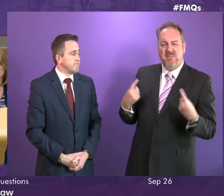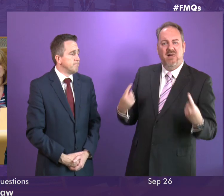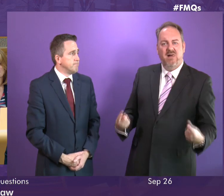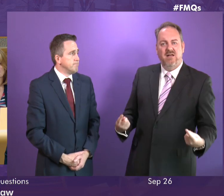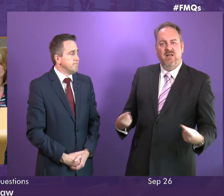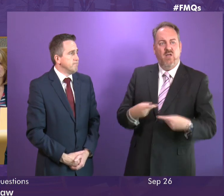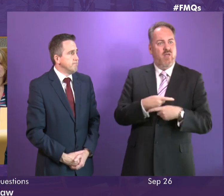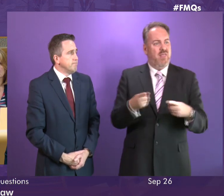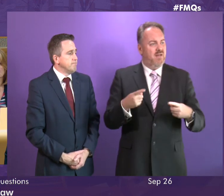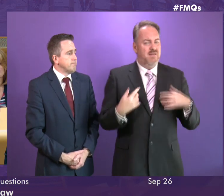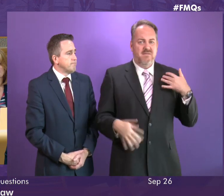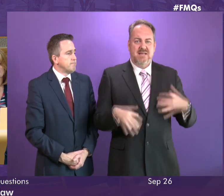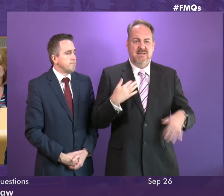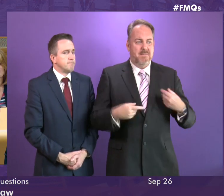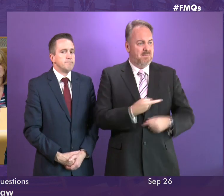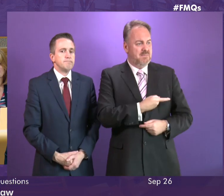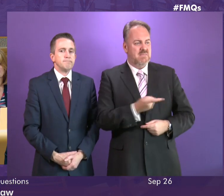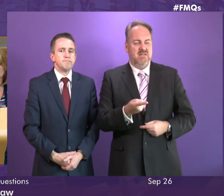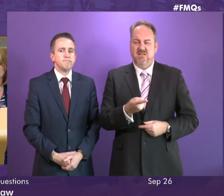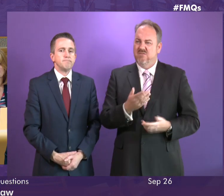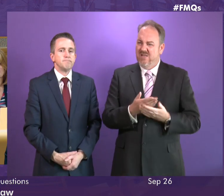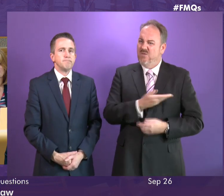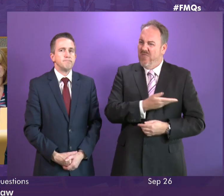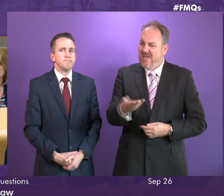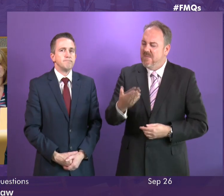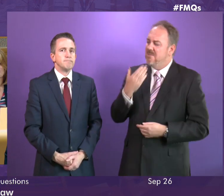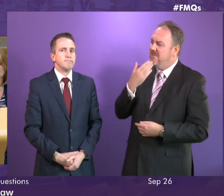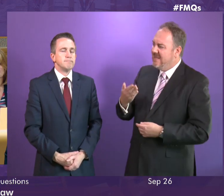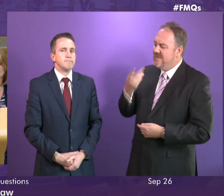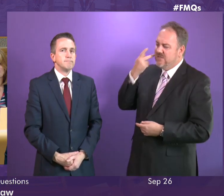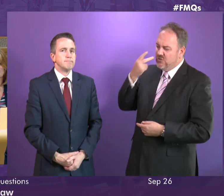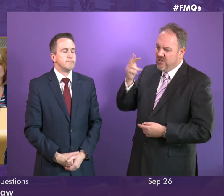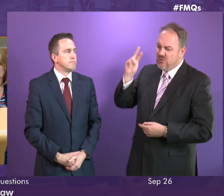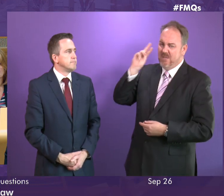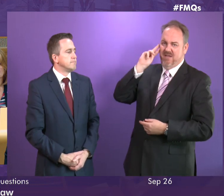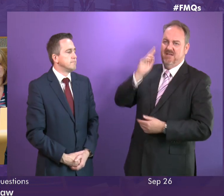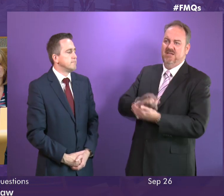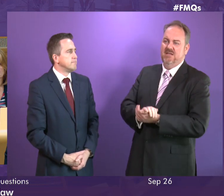For the sake of such victims, I urge the First Minister to change her mind again, to support